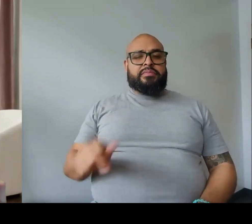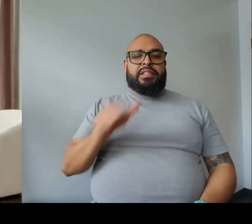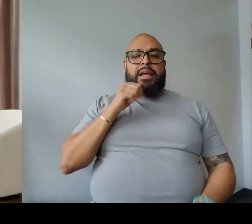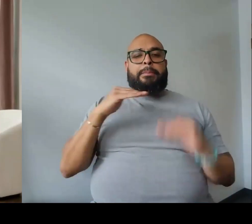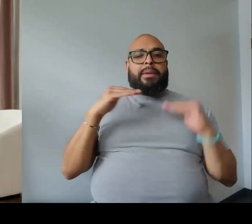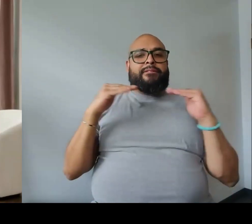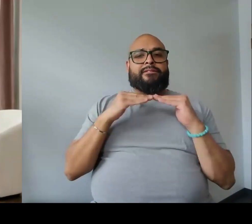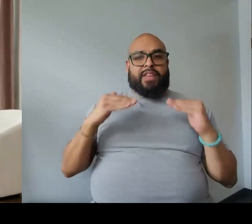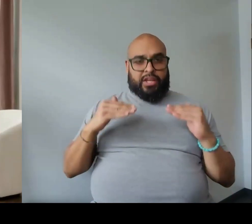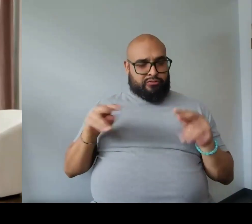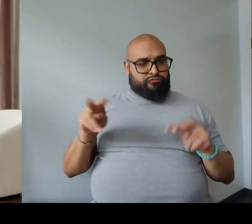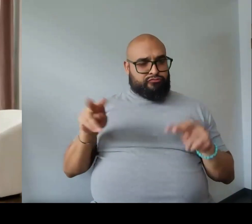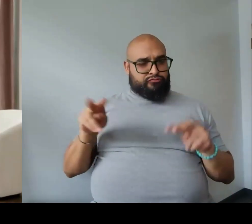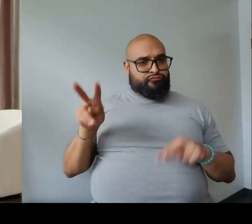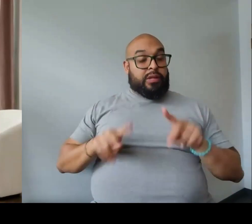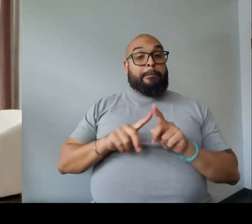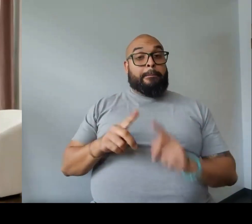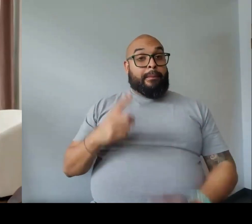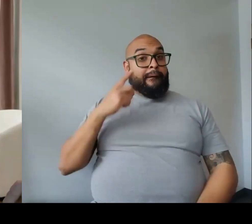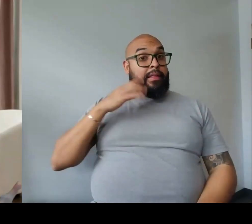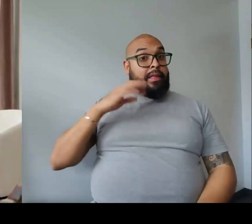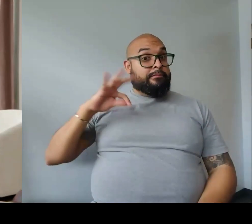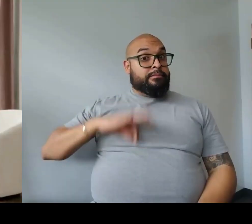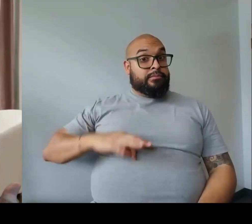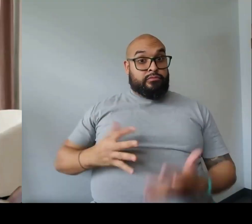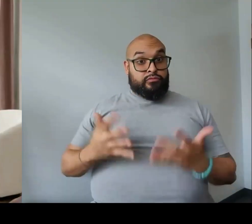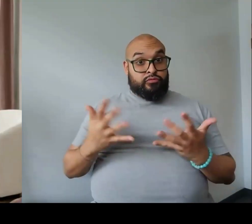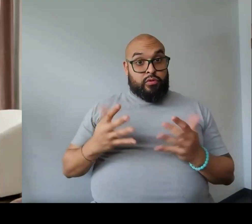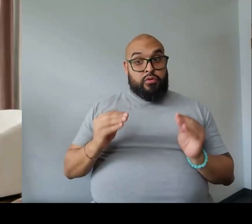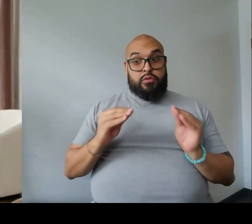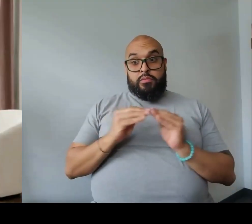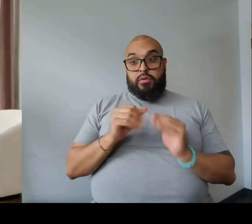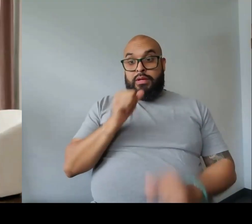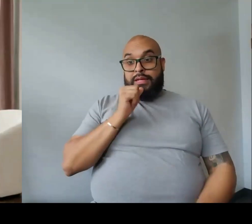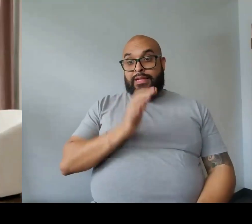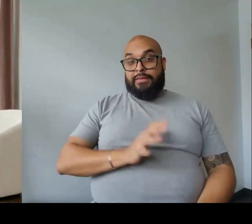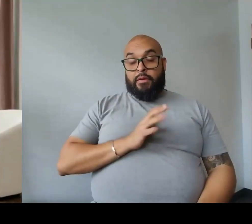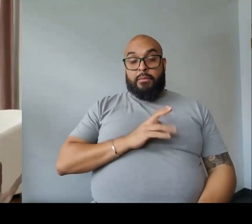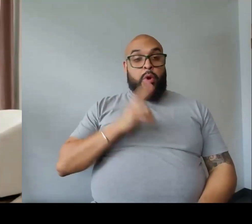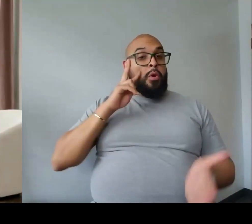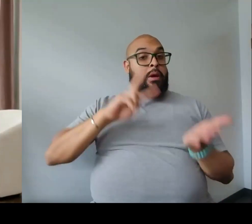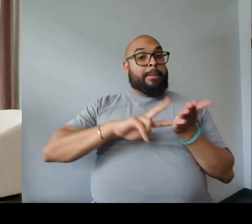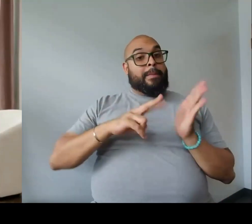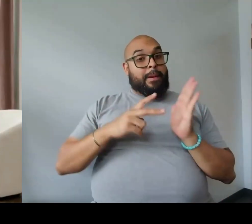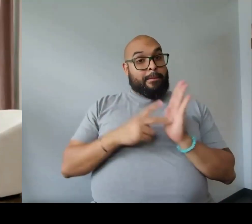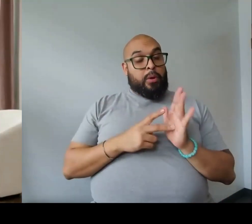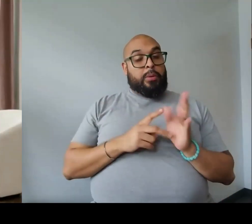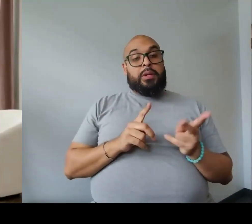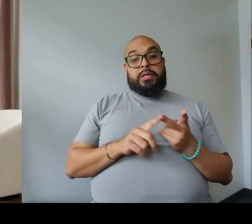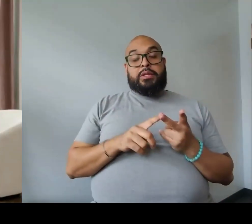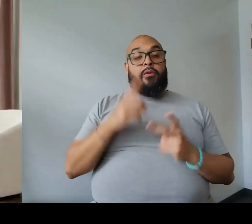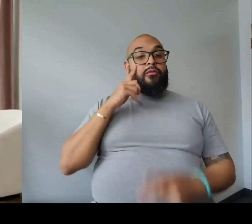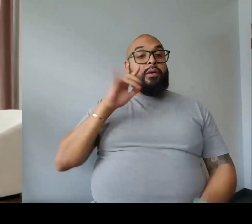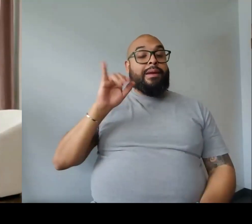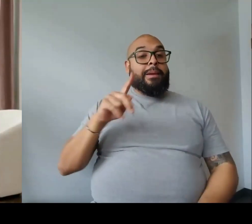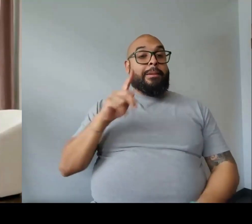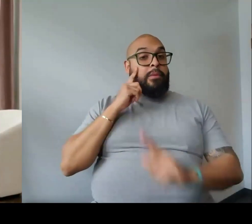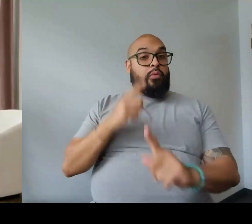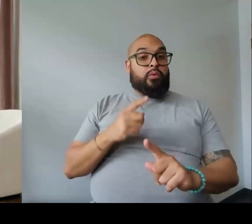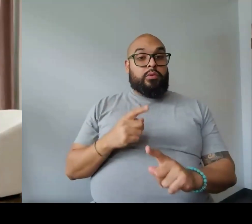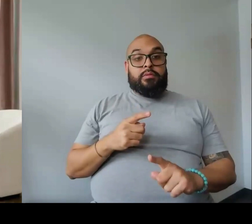What I do think is good and more for informal purposes and for IEP goals is using a kiddo as their own baseline.